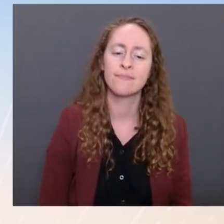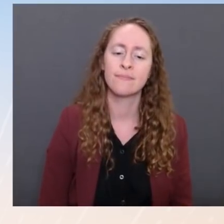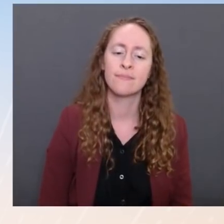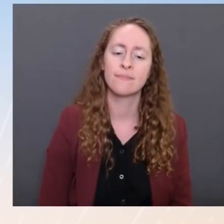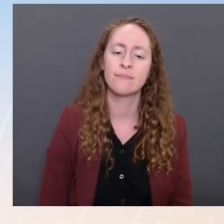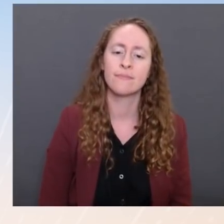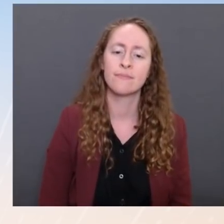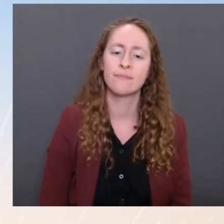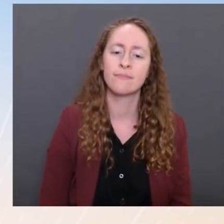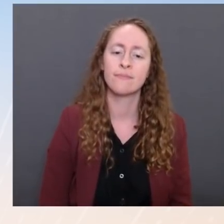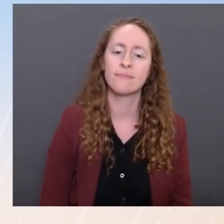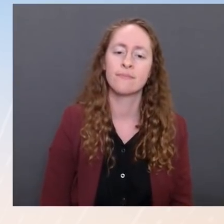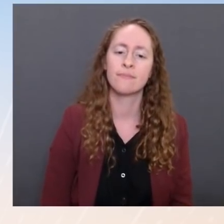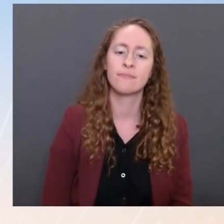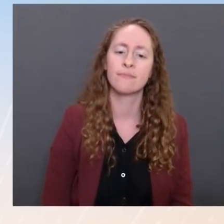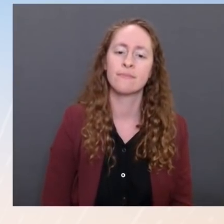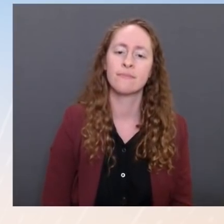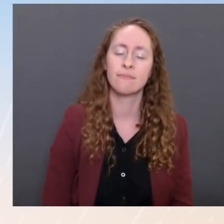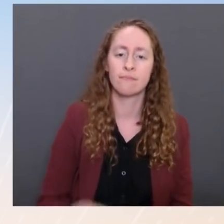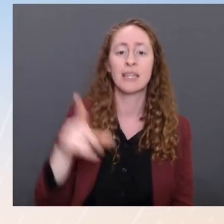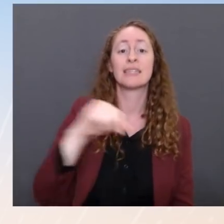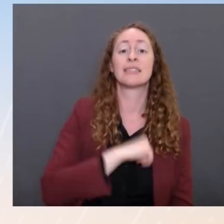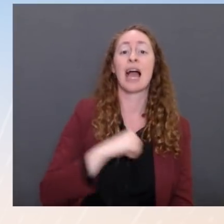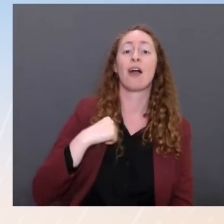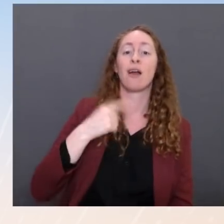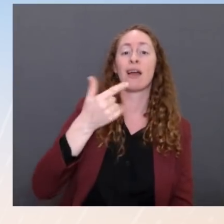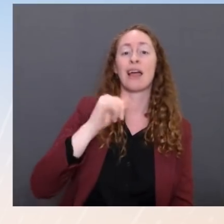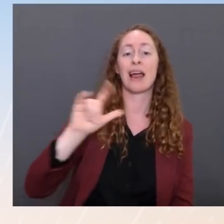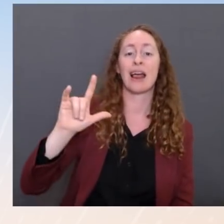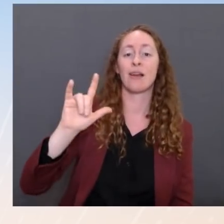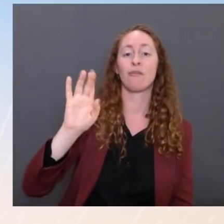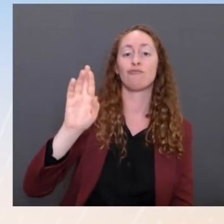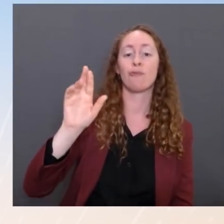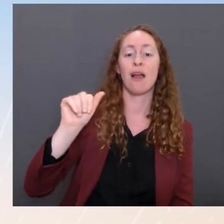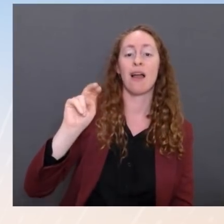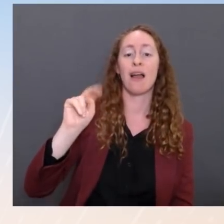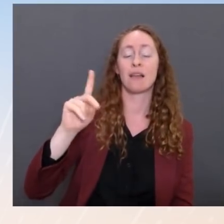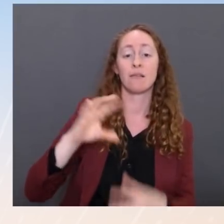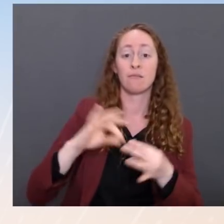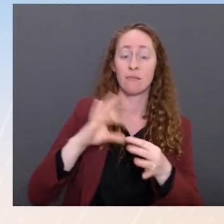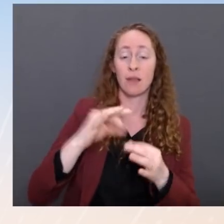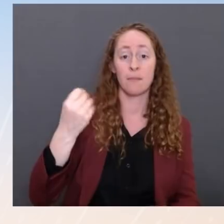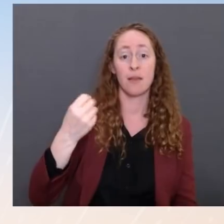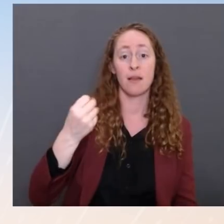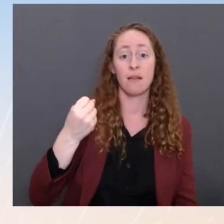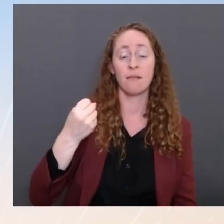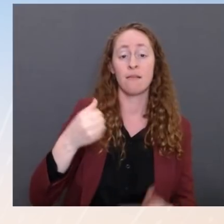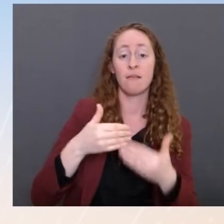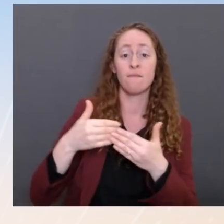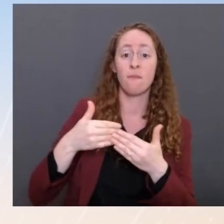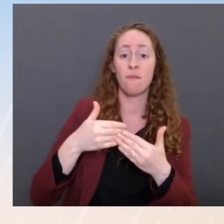and that the other companies aren't stepping up, they aren't producing as much formula as they should or could be,